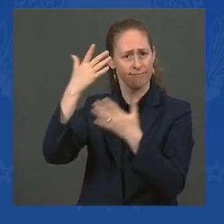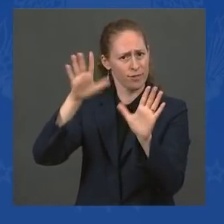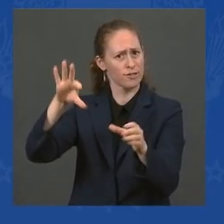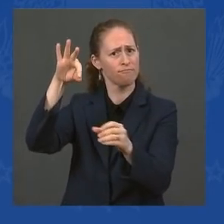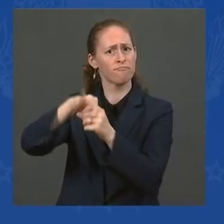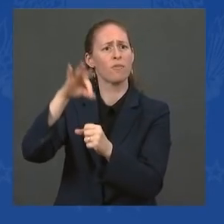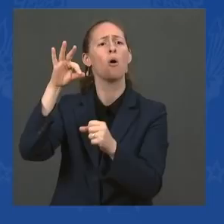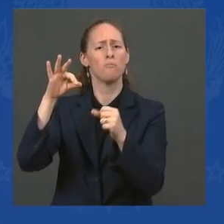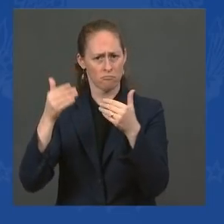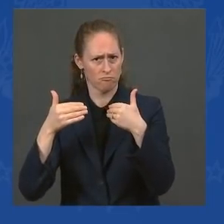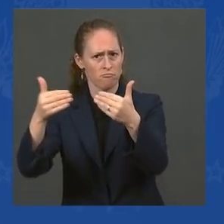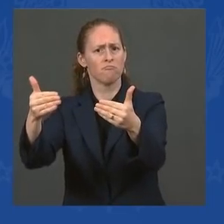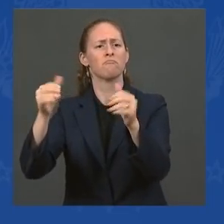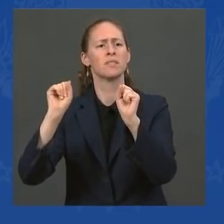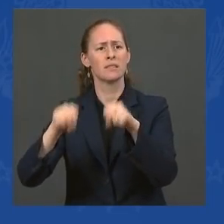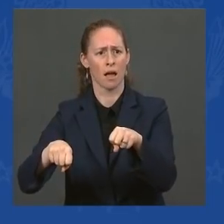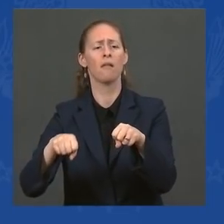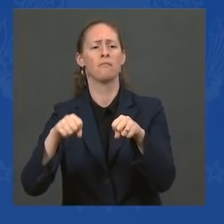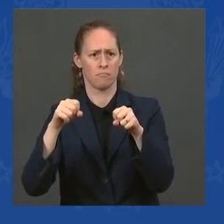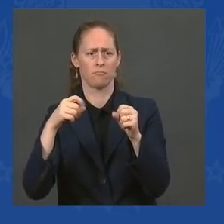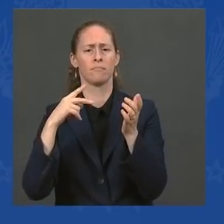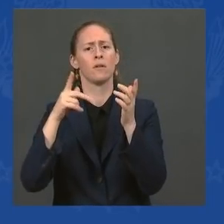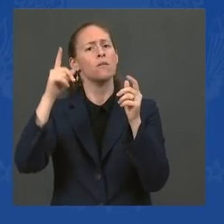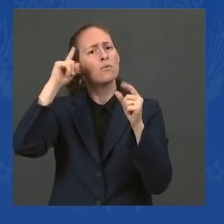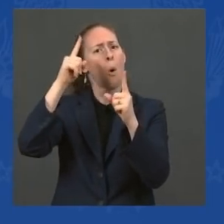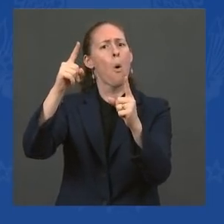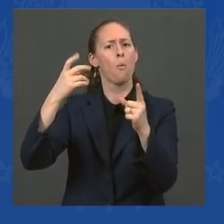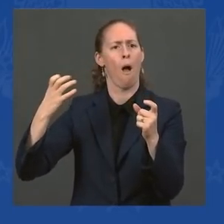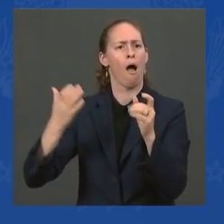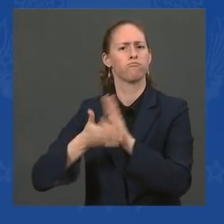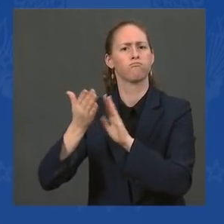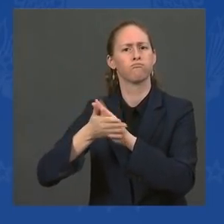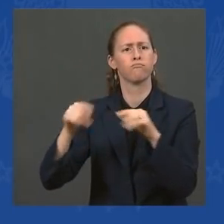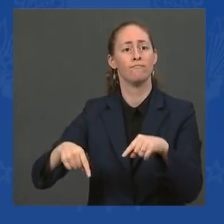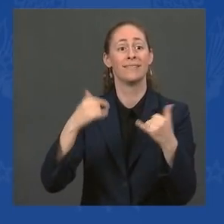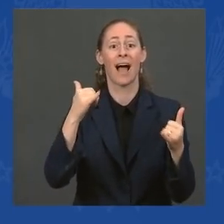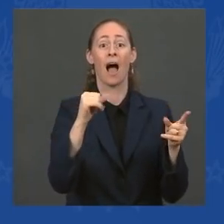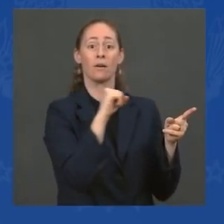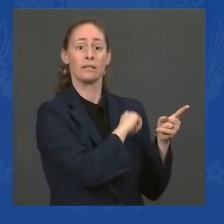and keep the government functioning. It's sitting in the United States Senate right now,